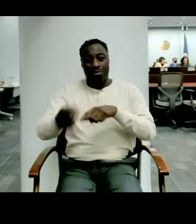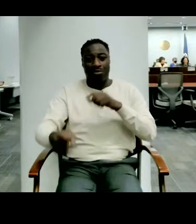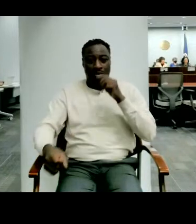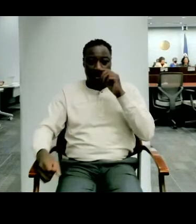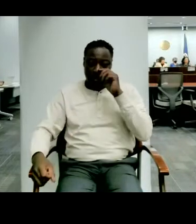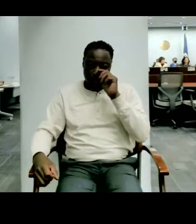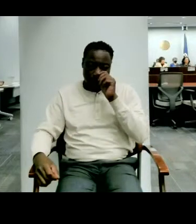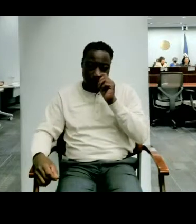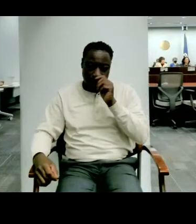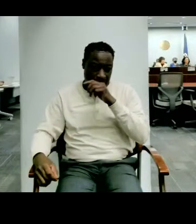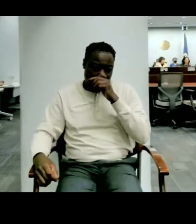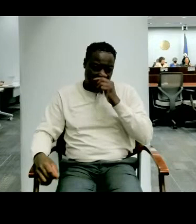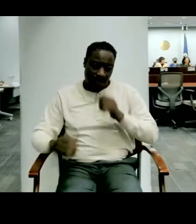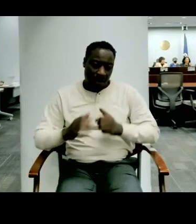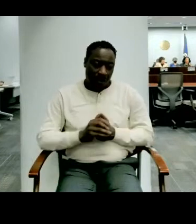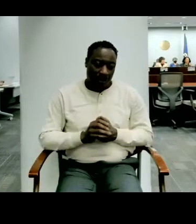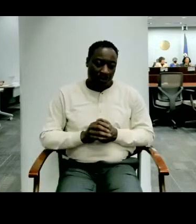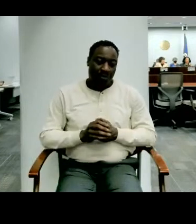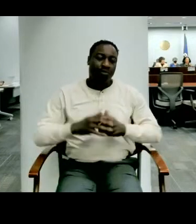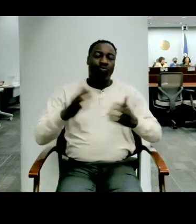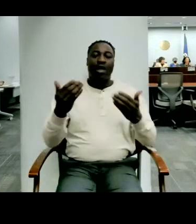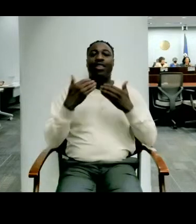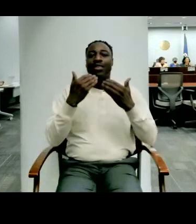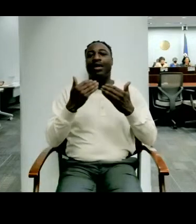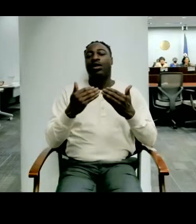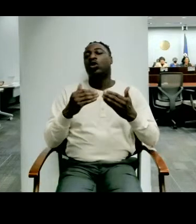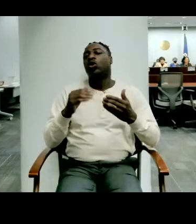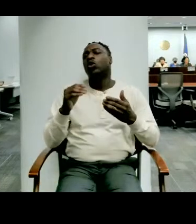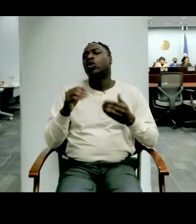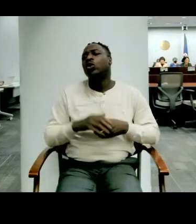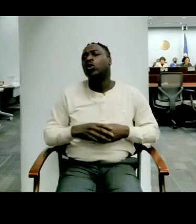Thank you, we'll go now to Commissioner Sonderling for eight minutes.